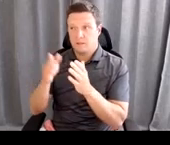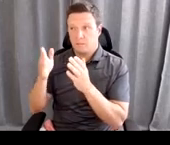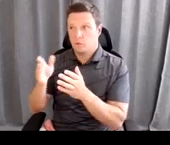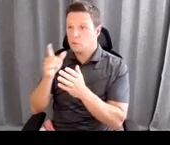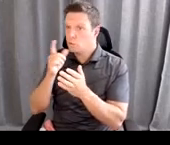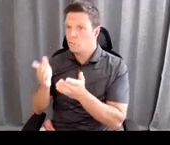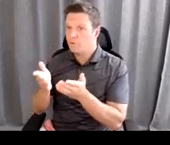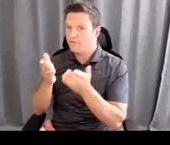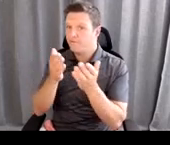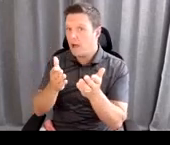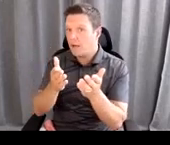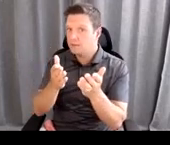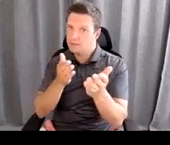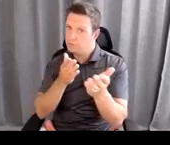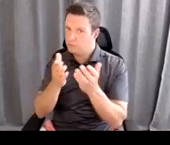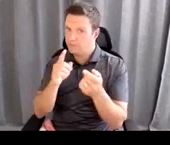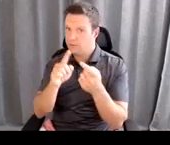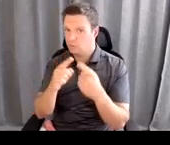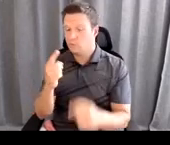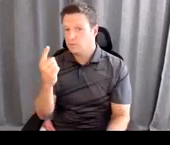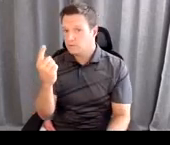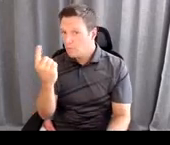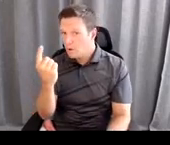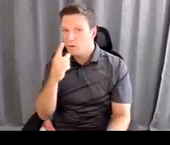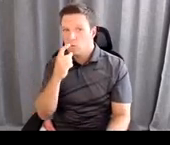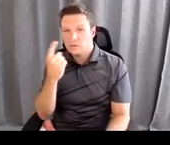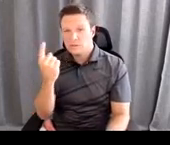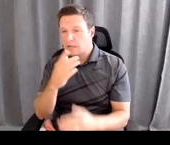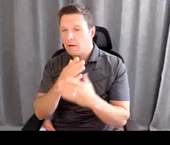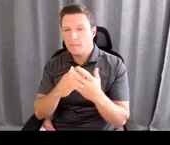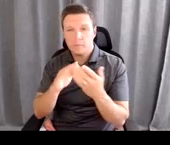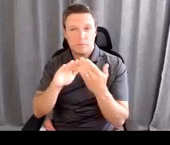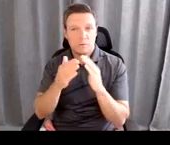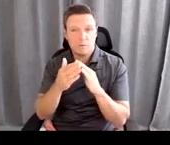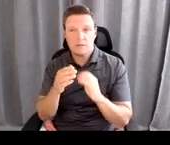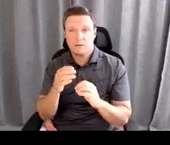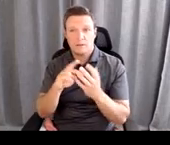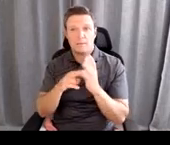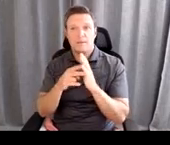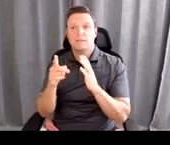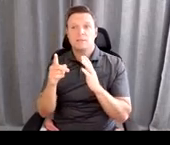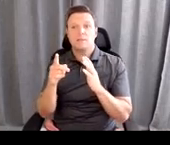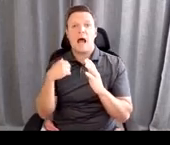to some someone or some community or whatever it may be. You are walking in there and saying,